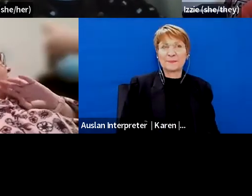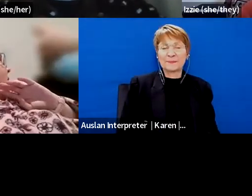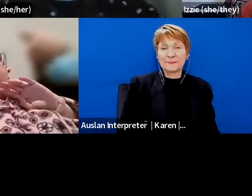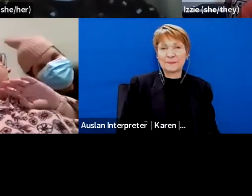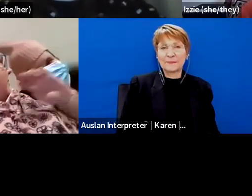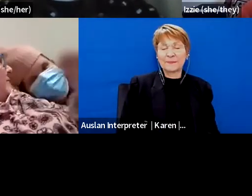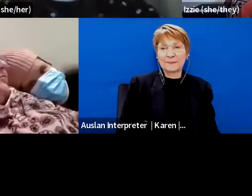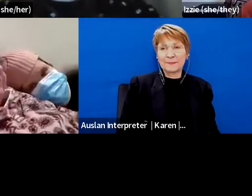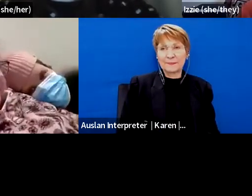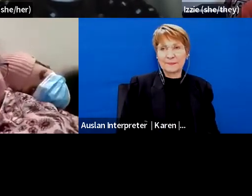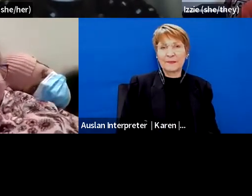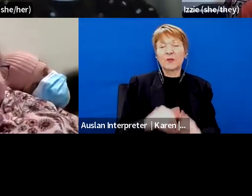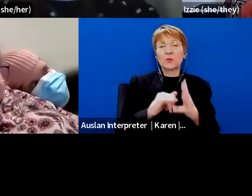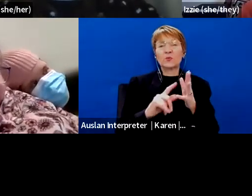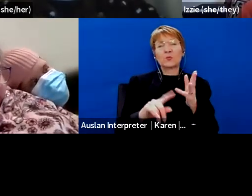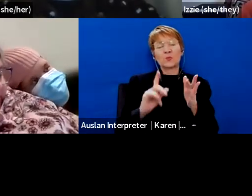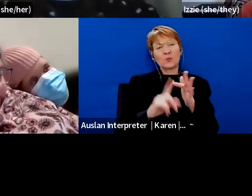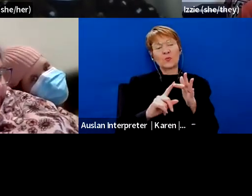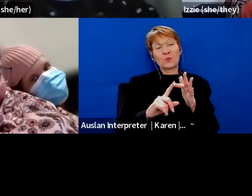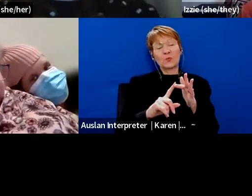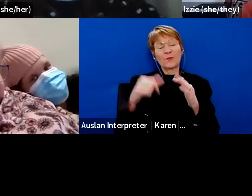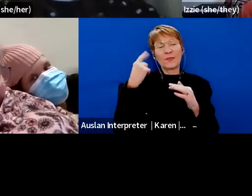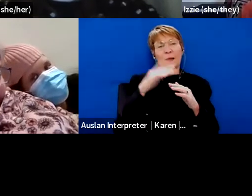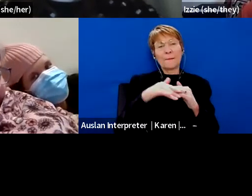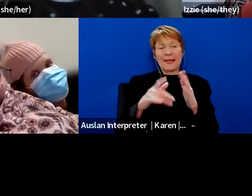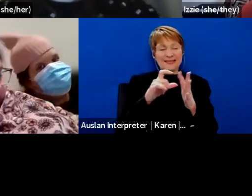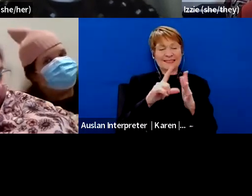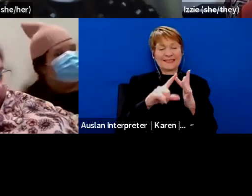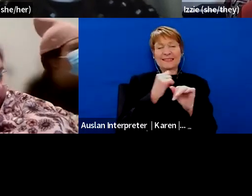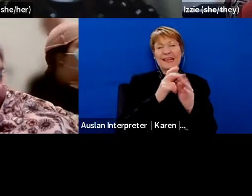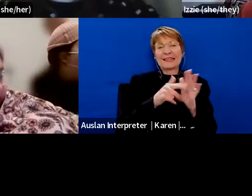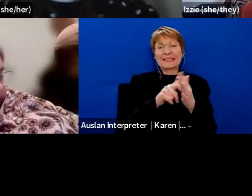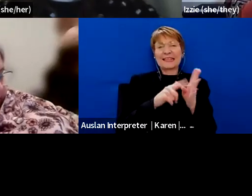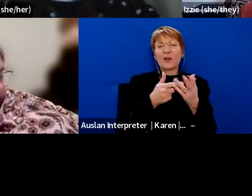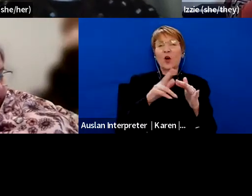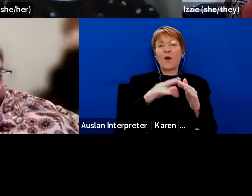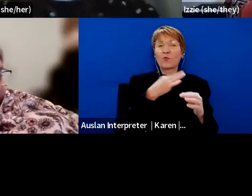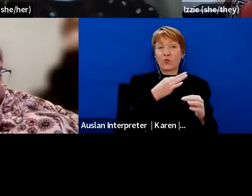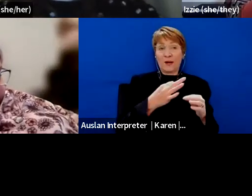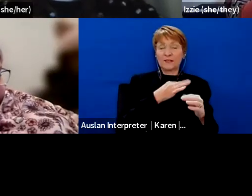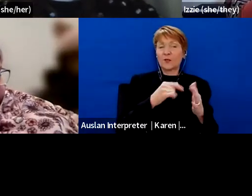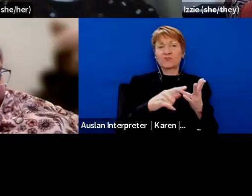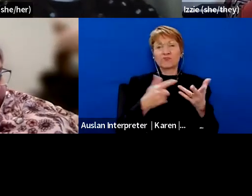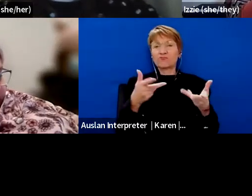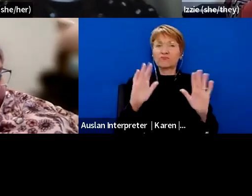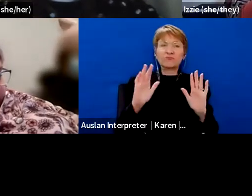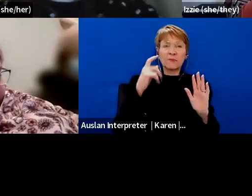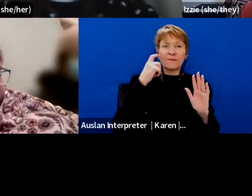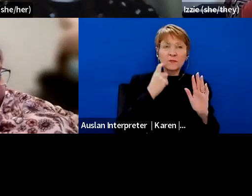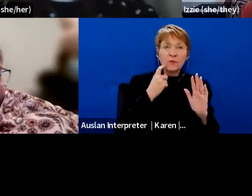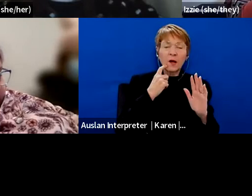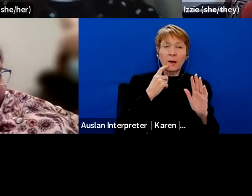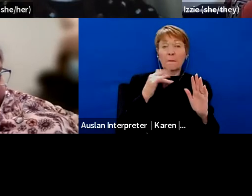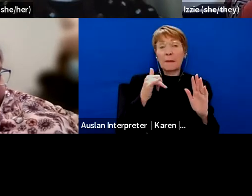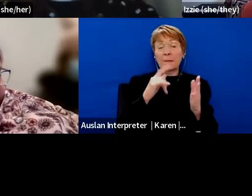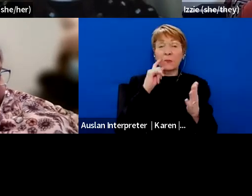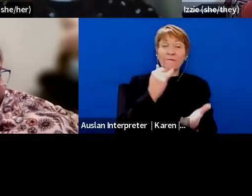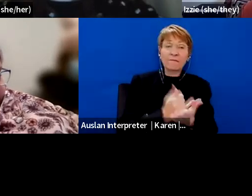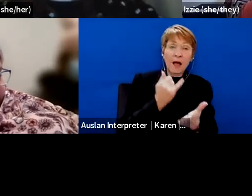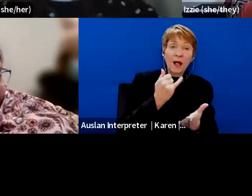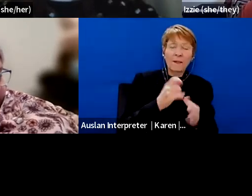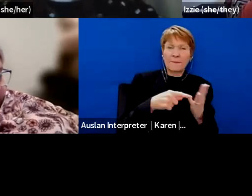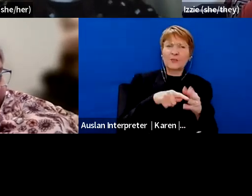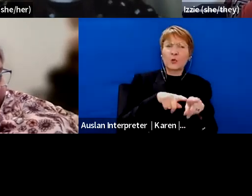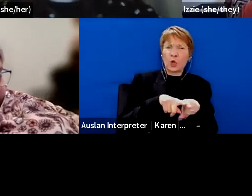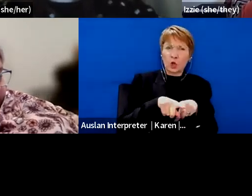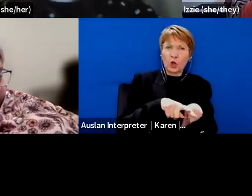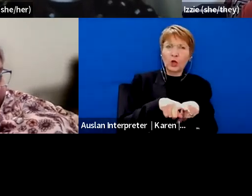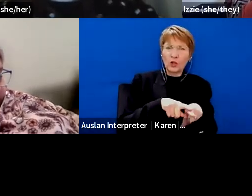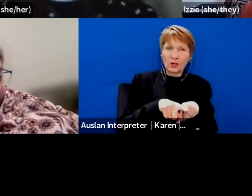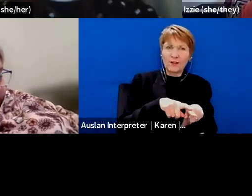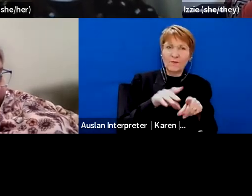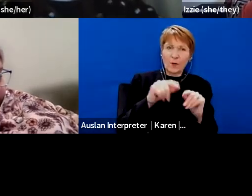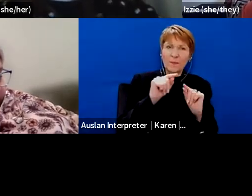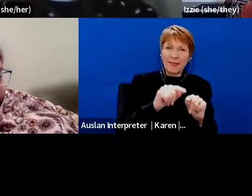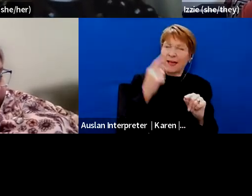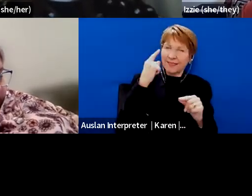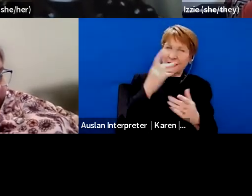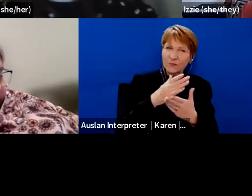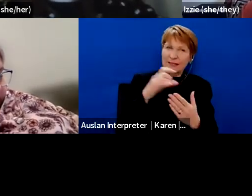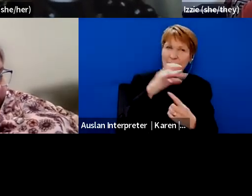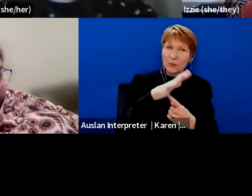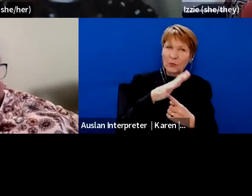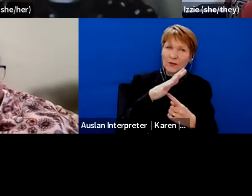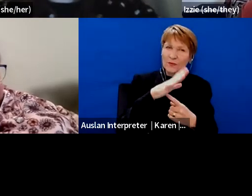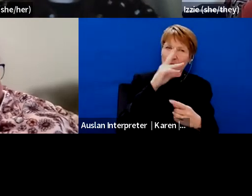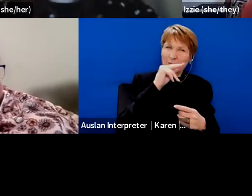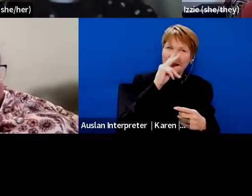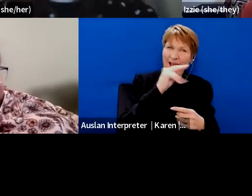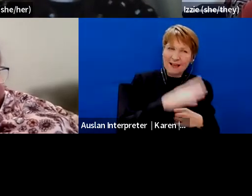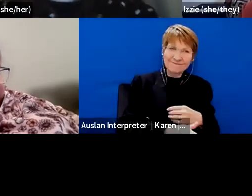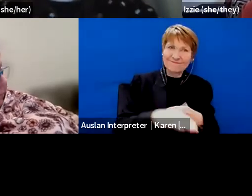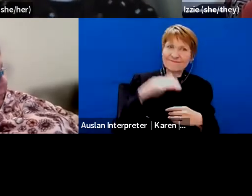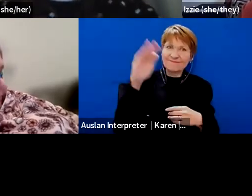Supposedly, take the dignity of risk ideas so the opportunity to have a go to potentially fail, but to learn something from it that you know is, is important from a really early age.